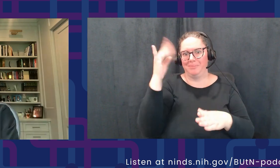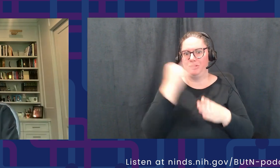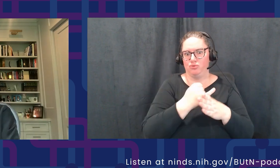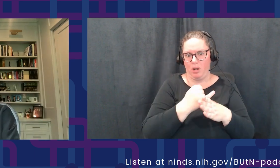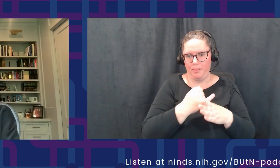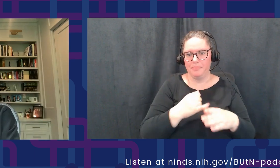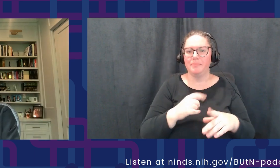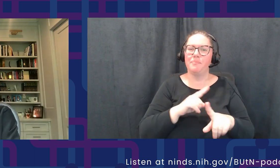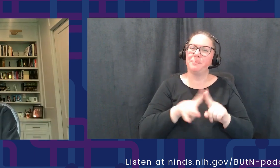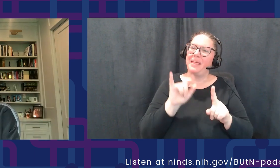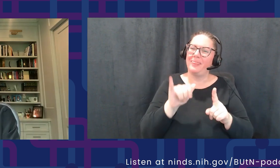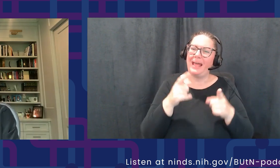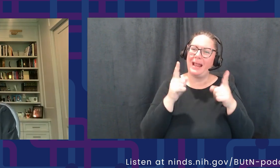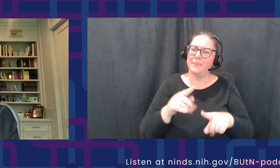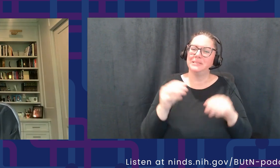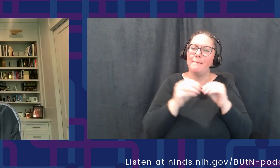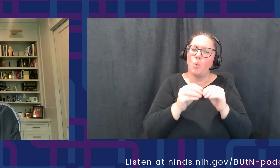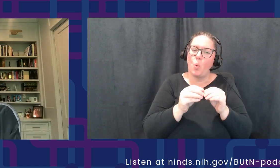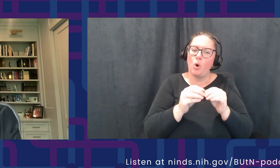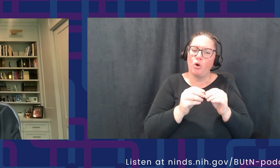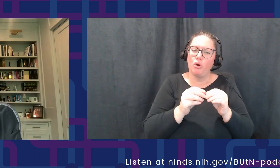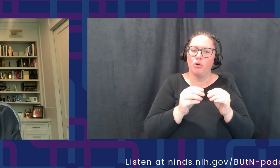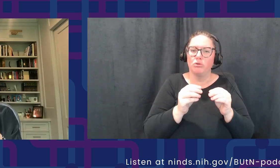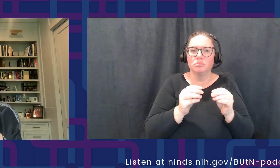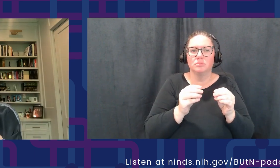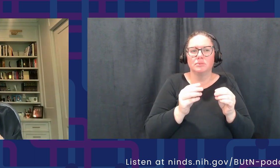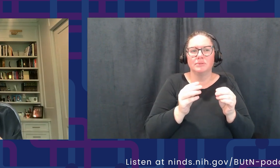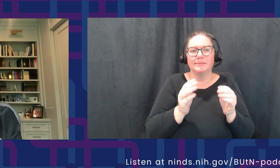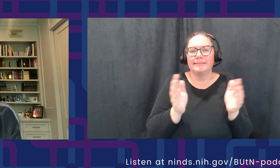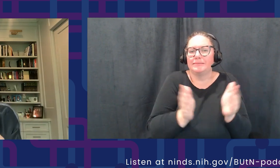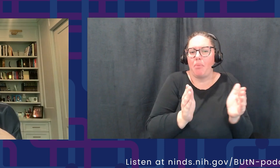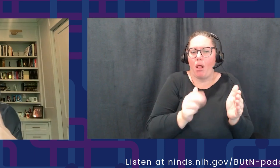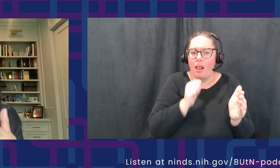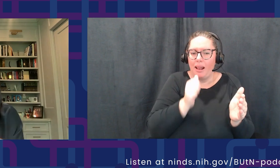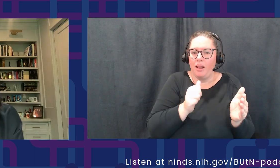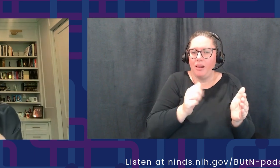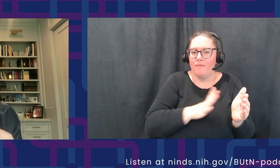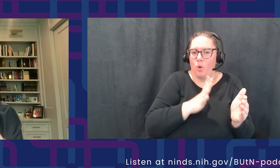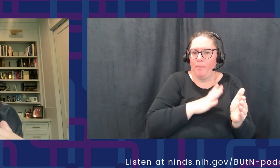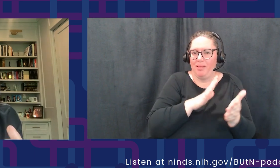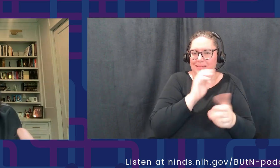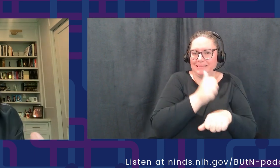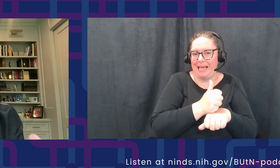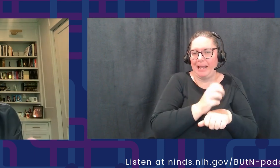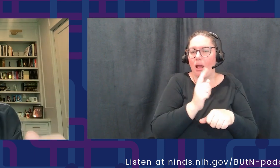But that happens more in a less formal setting, a setting of 100, 150 people.